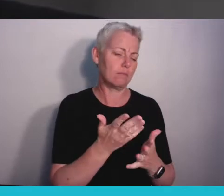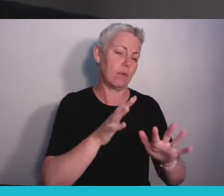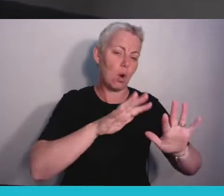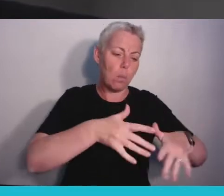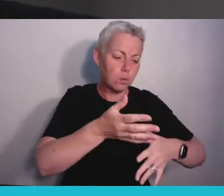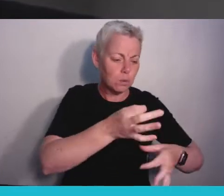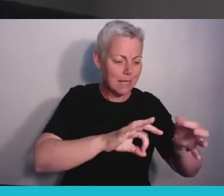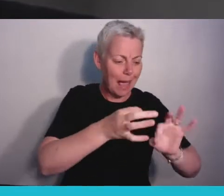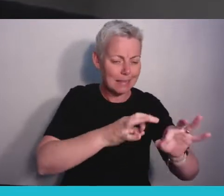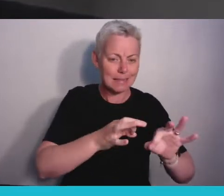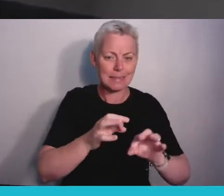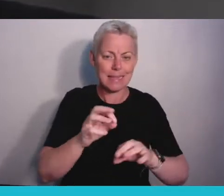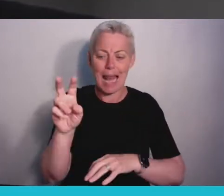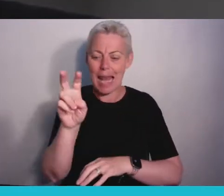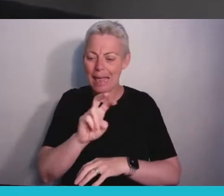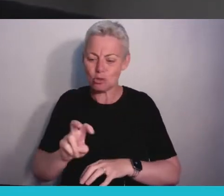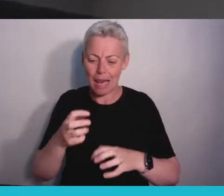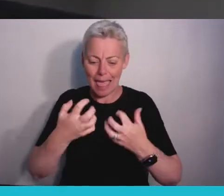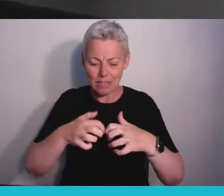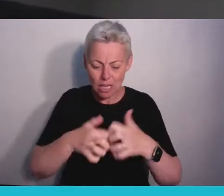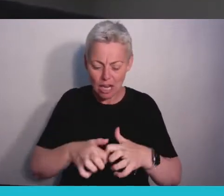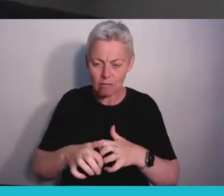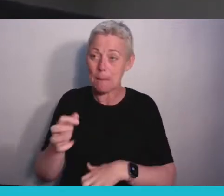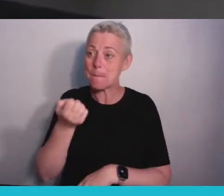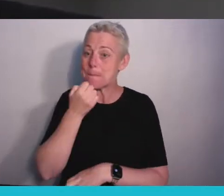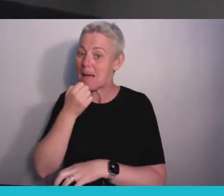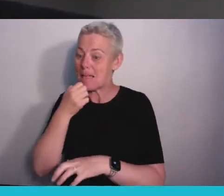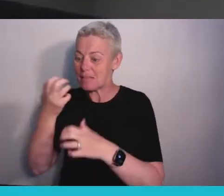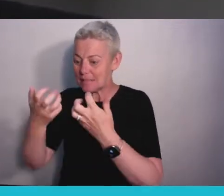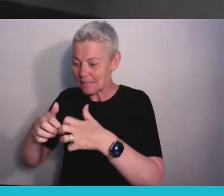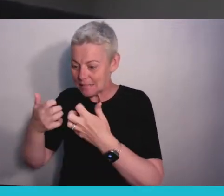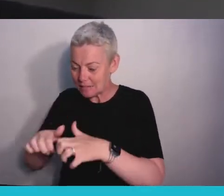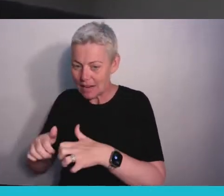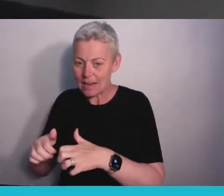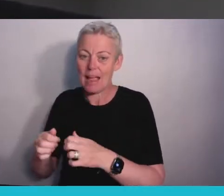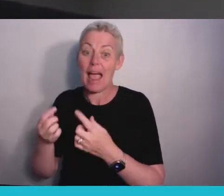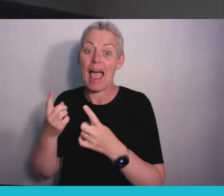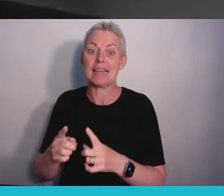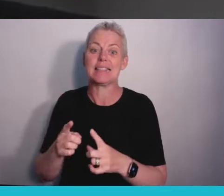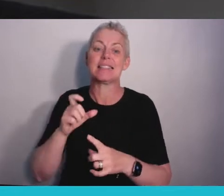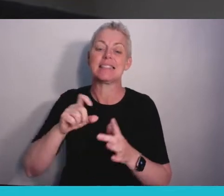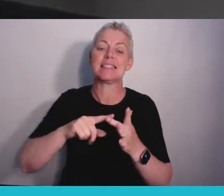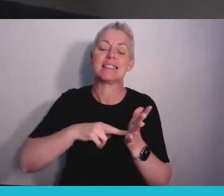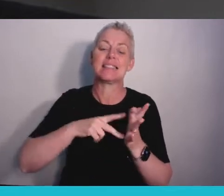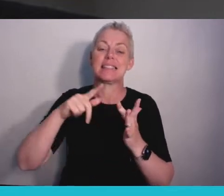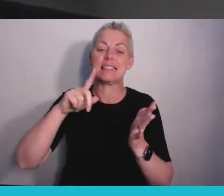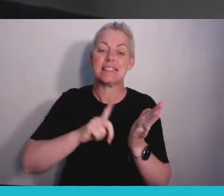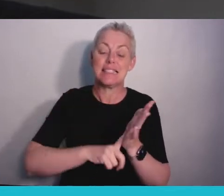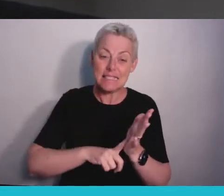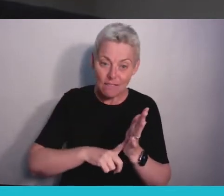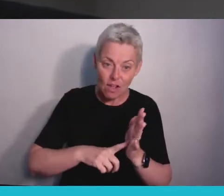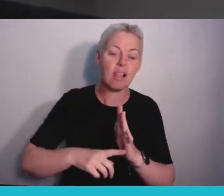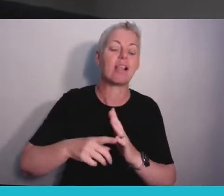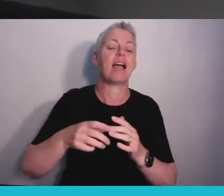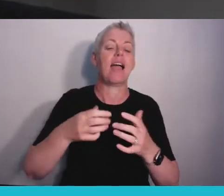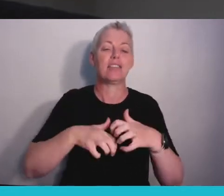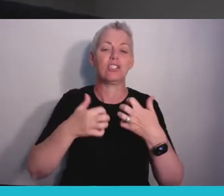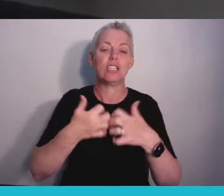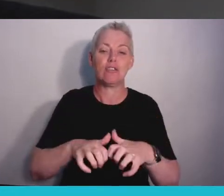Engineering and Engineering Mathematics, and our School of Civil Engineering, Aerospace Engineering and Mechanical Engineering. A warm welcome to you all.